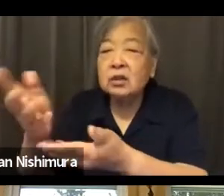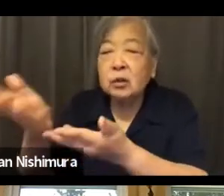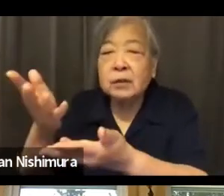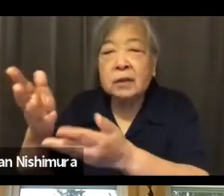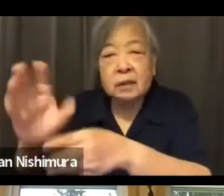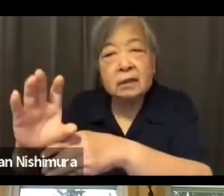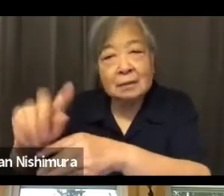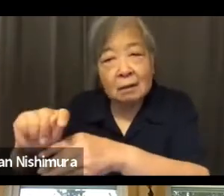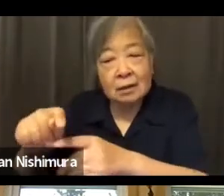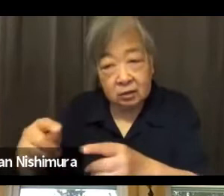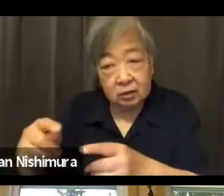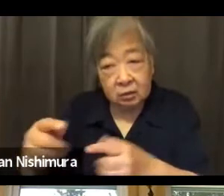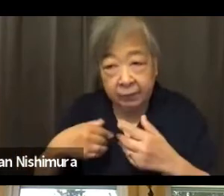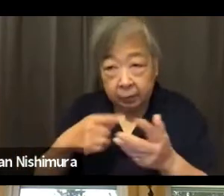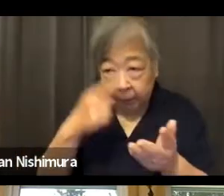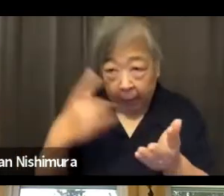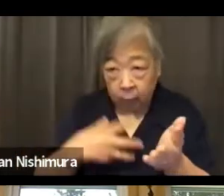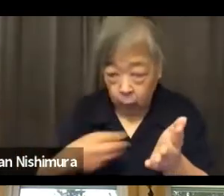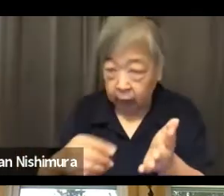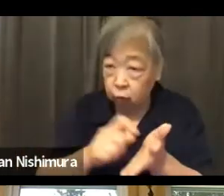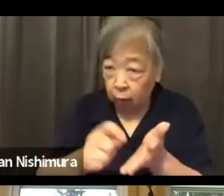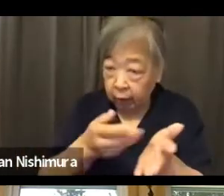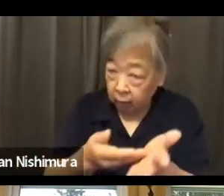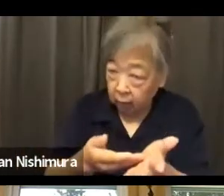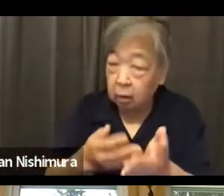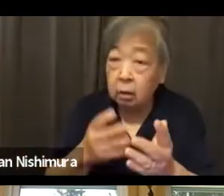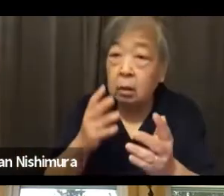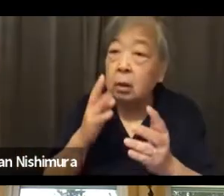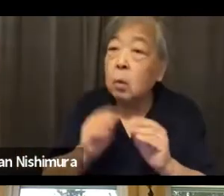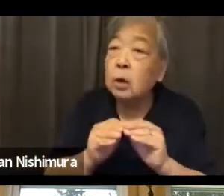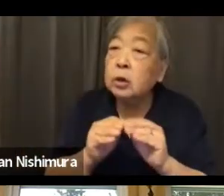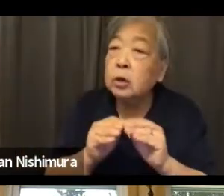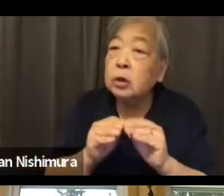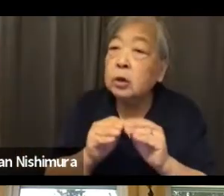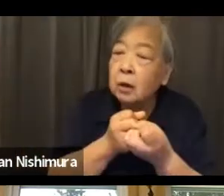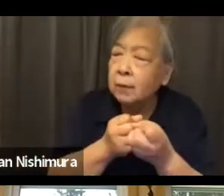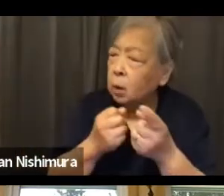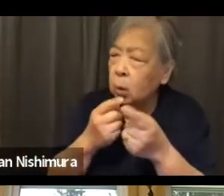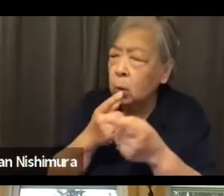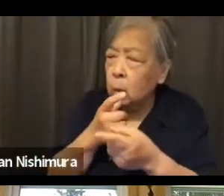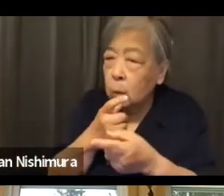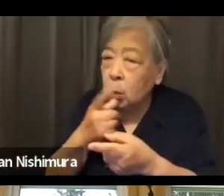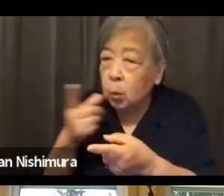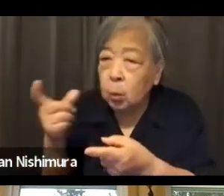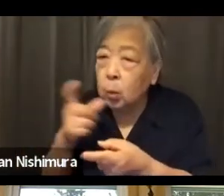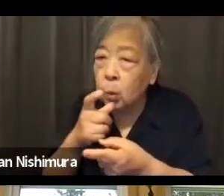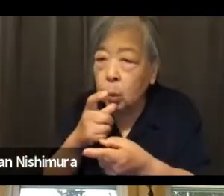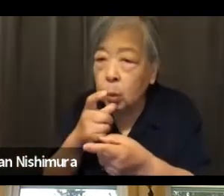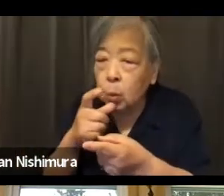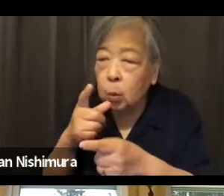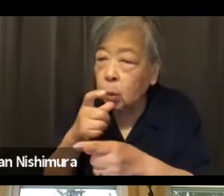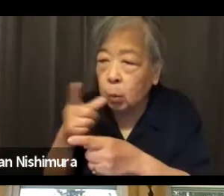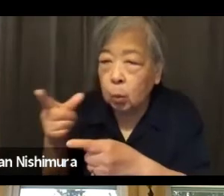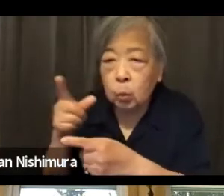You will also want to clarify who at the hosting organization or at the overseas site will be the student's contact.